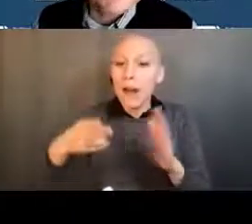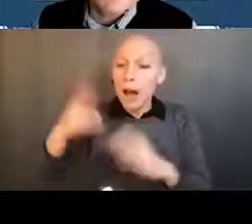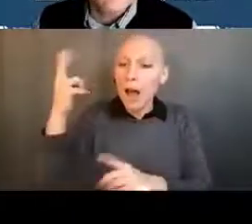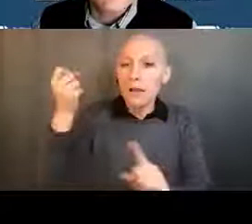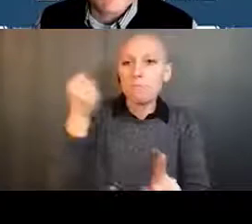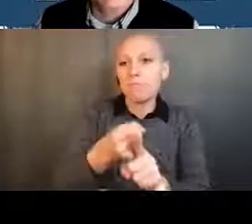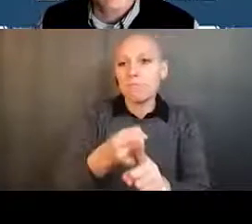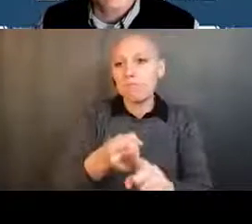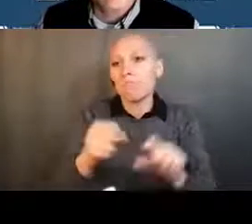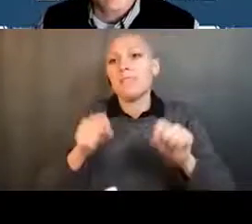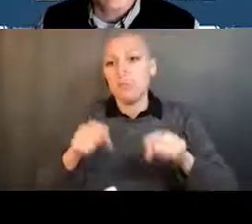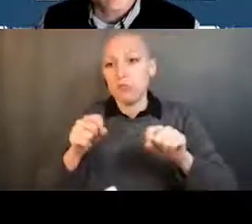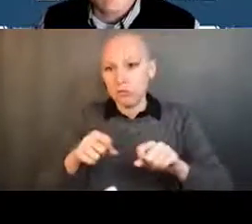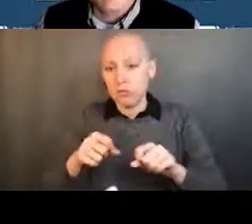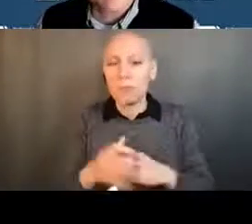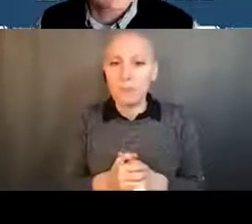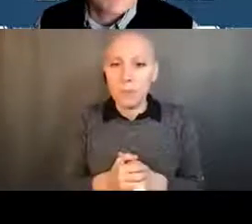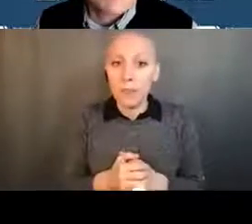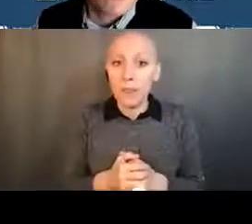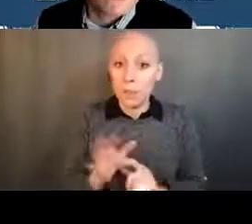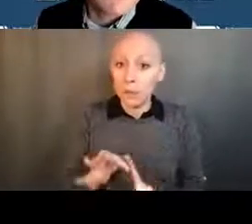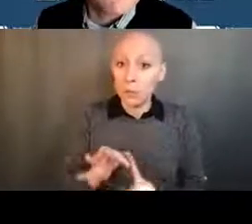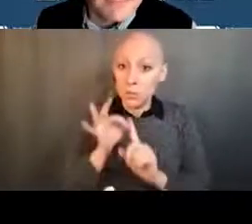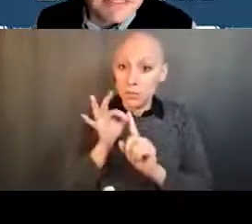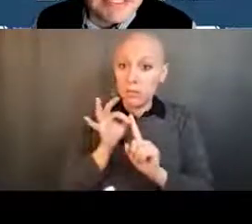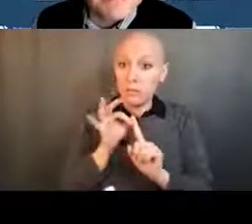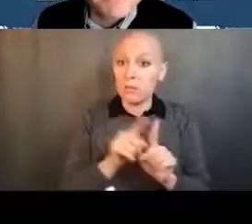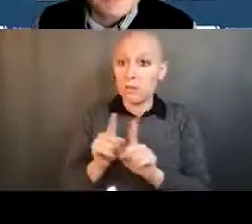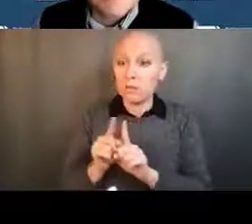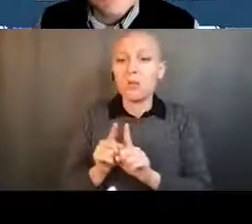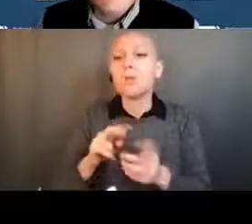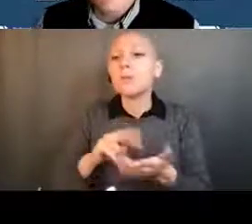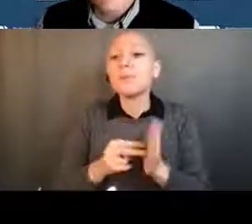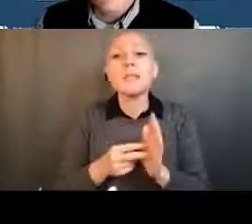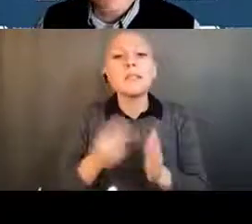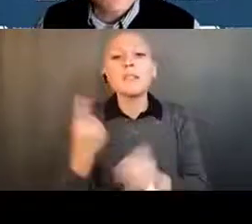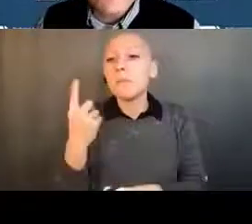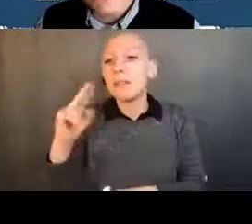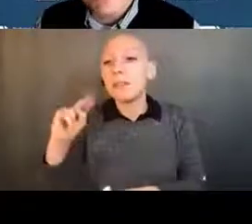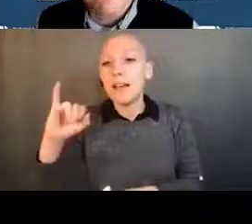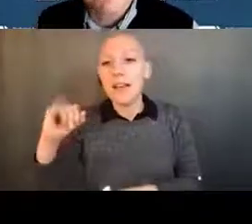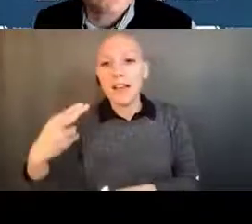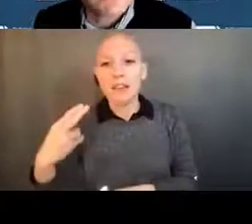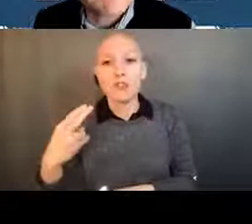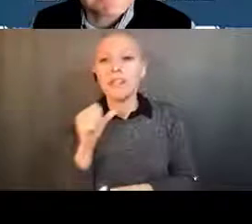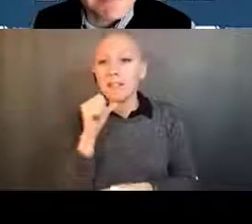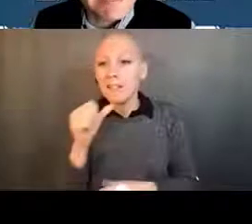so that it's something the NIH is not already funding. And so you can always reach out to program staff,